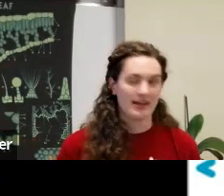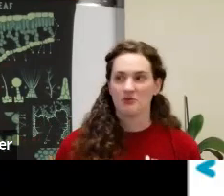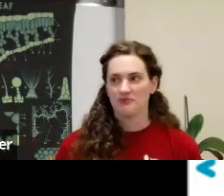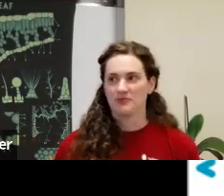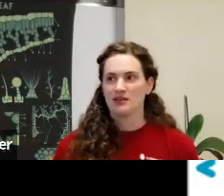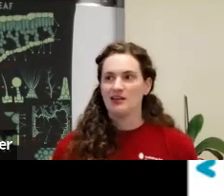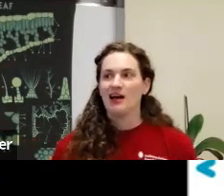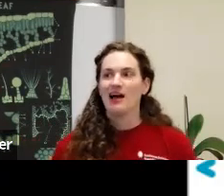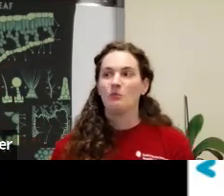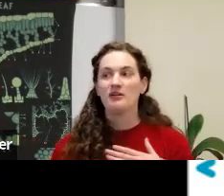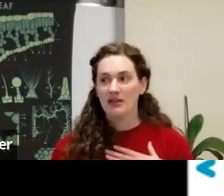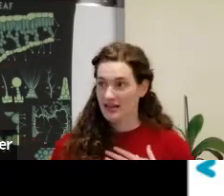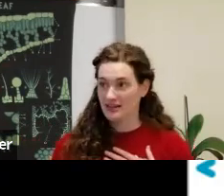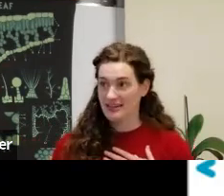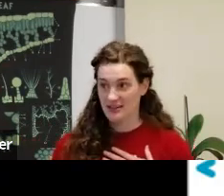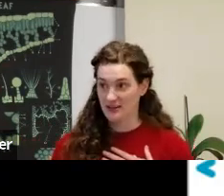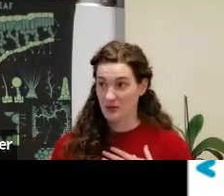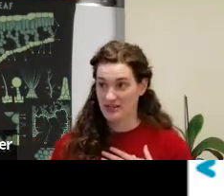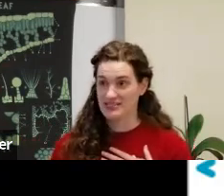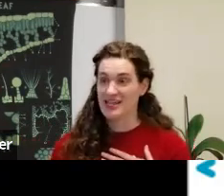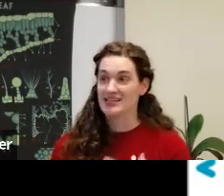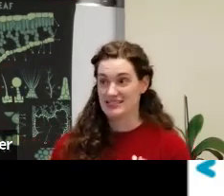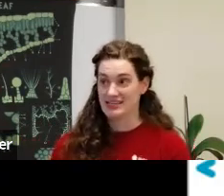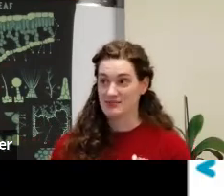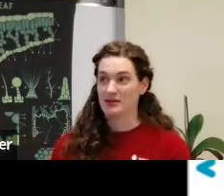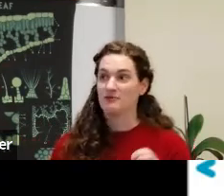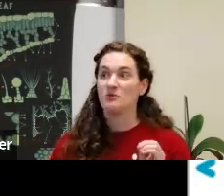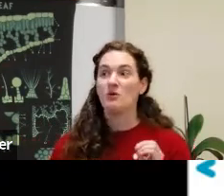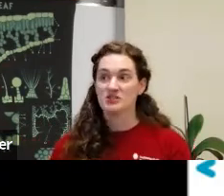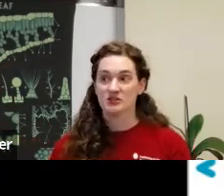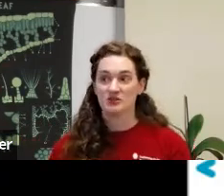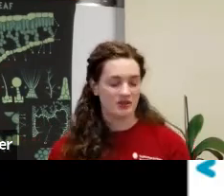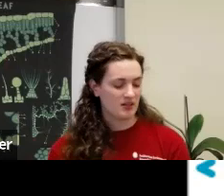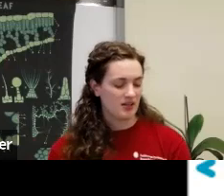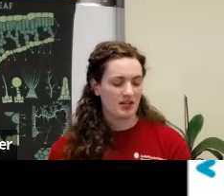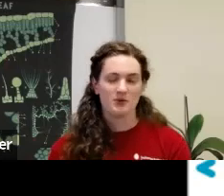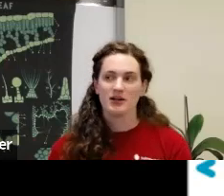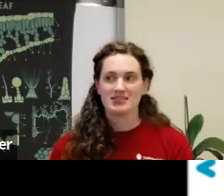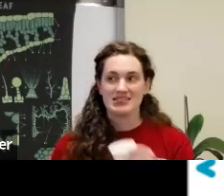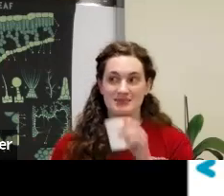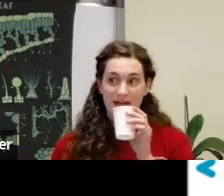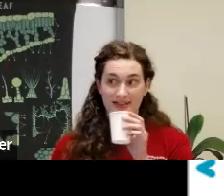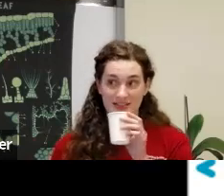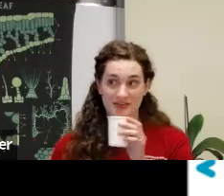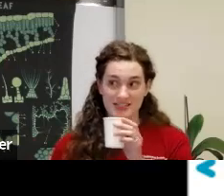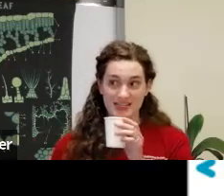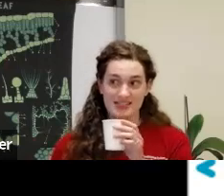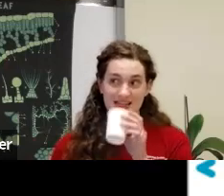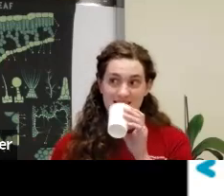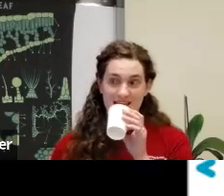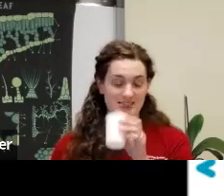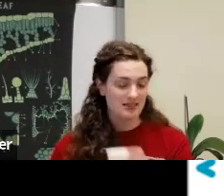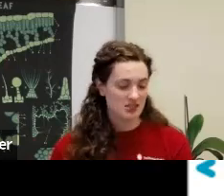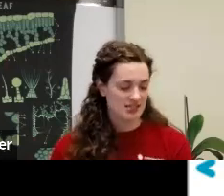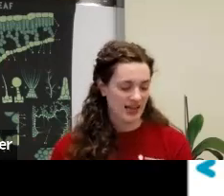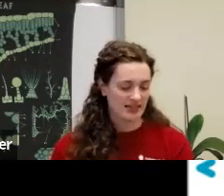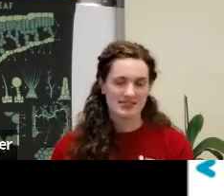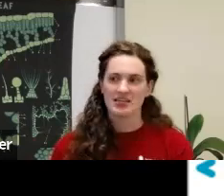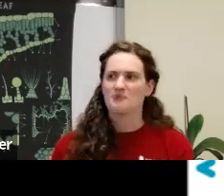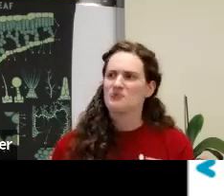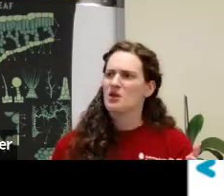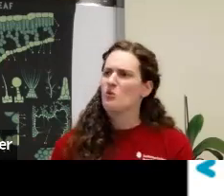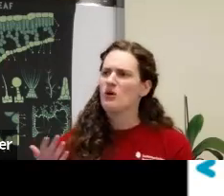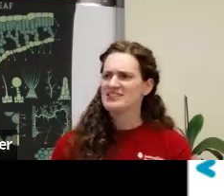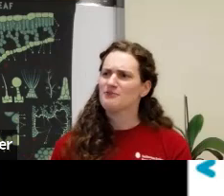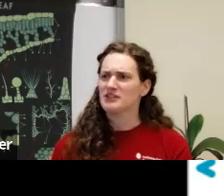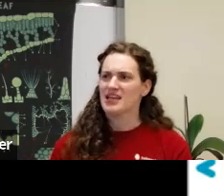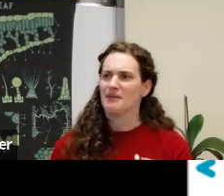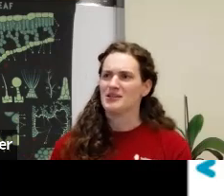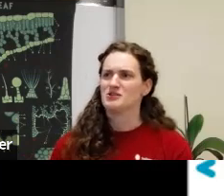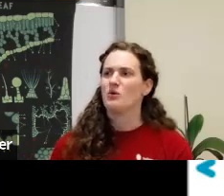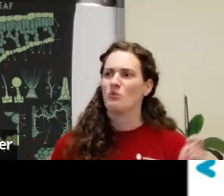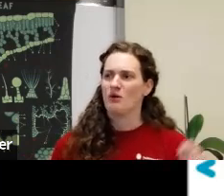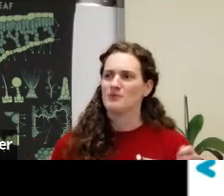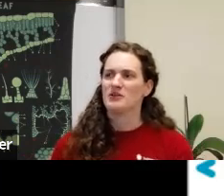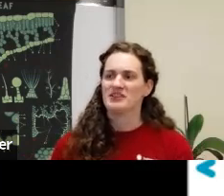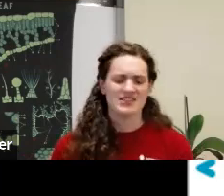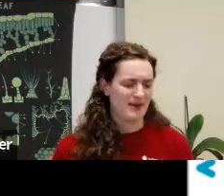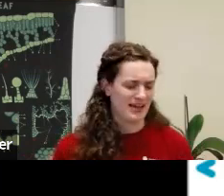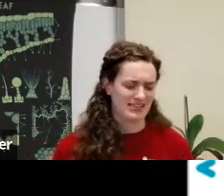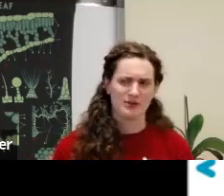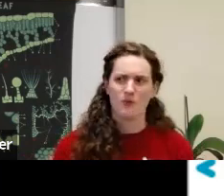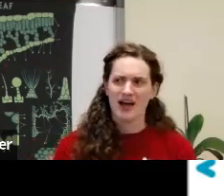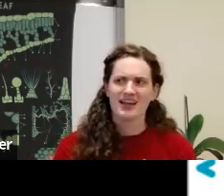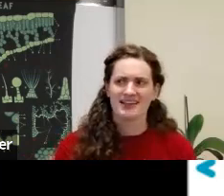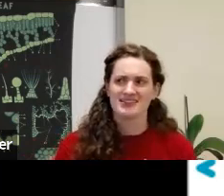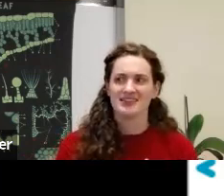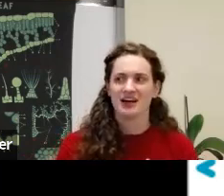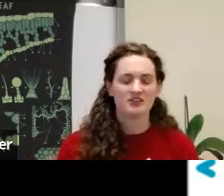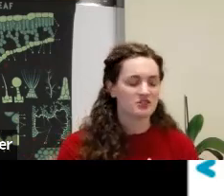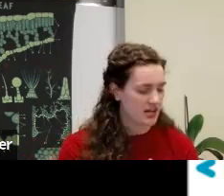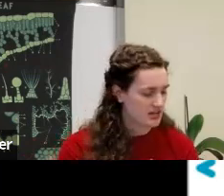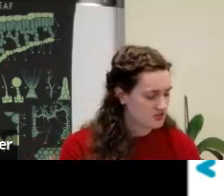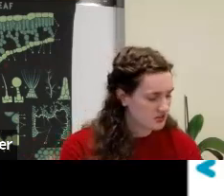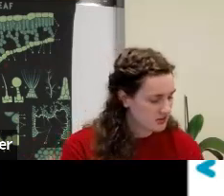Emily Borger: Now we're not here to taste it, but if you want to, if you want to smell each of the teeth and taste, it just to kind of see what difference happened, while we put the tea bags and and why did the color change?